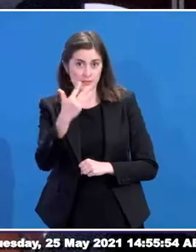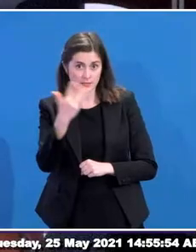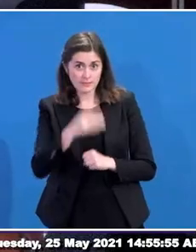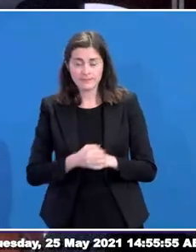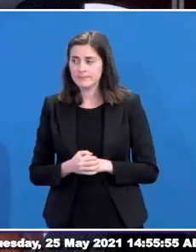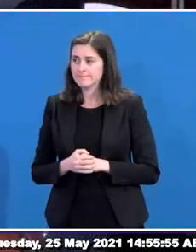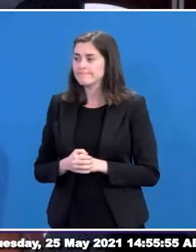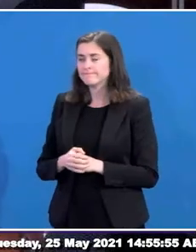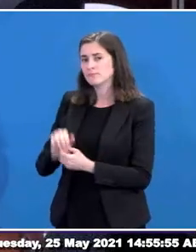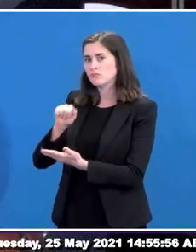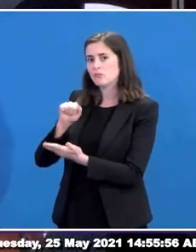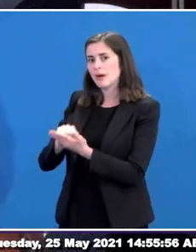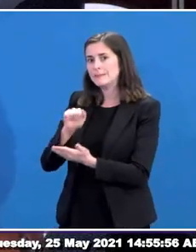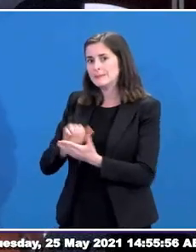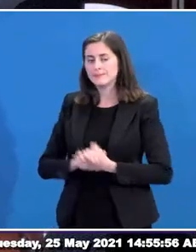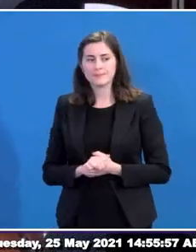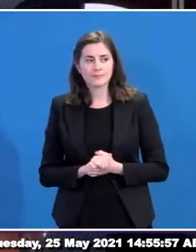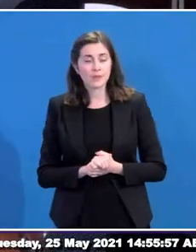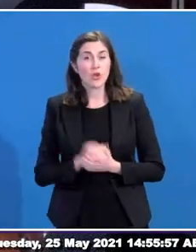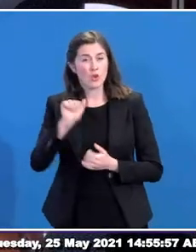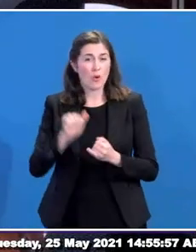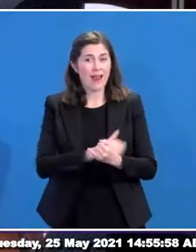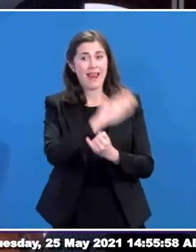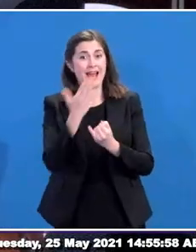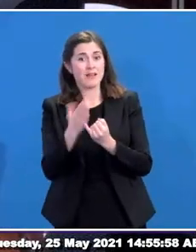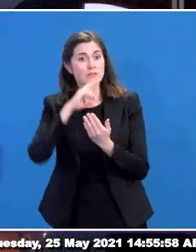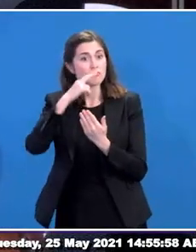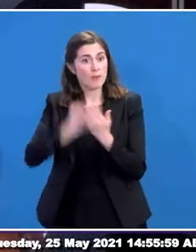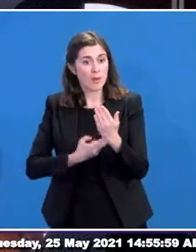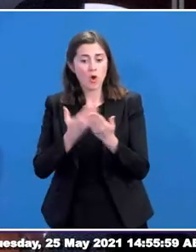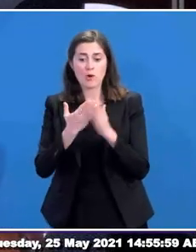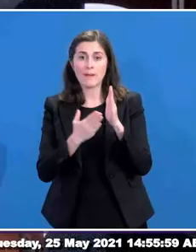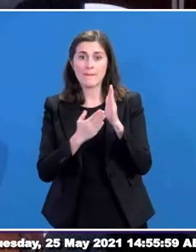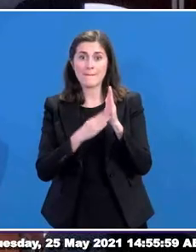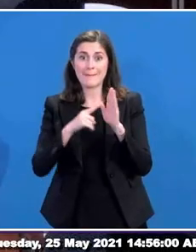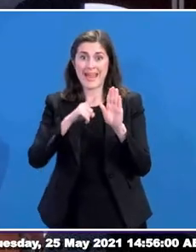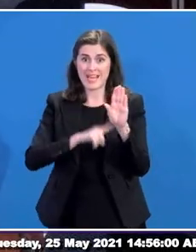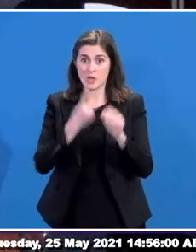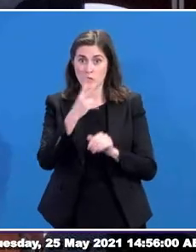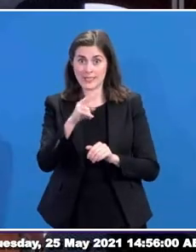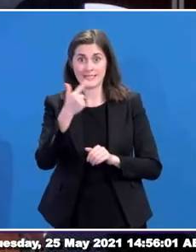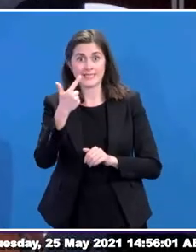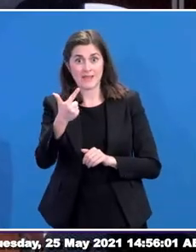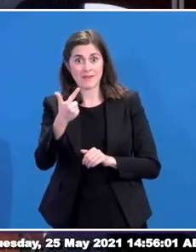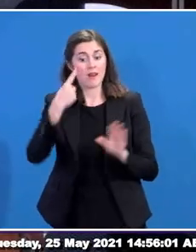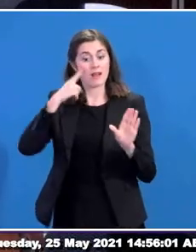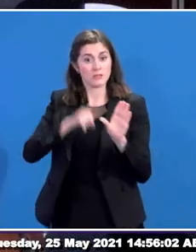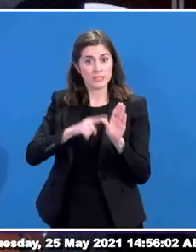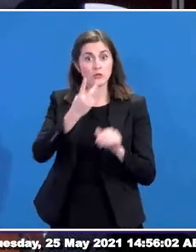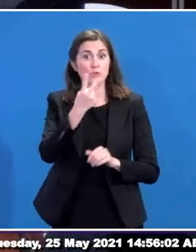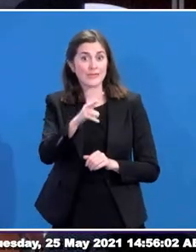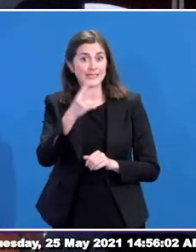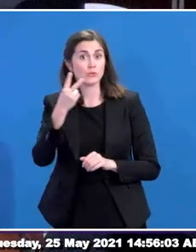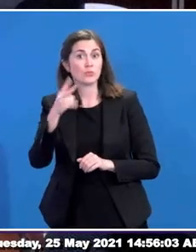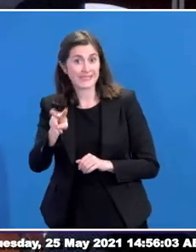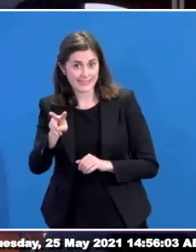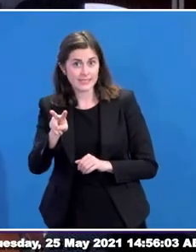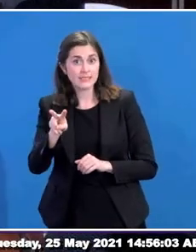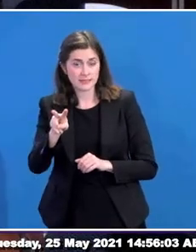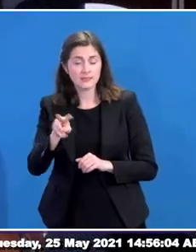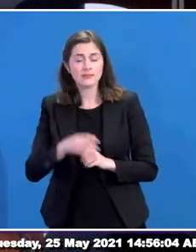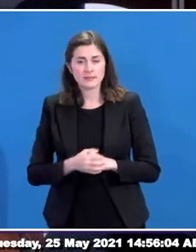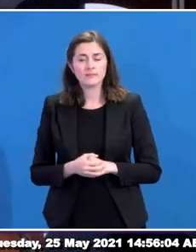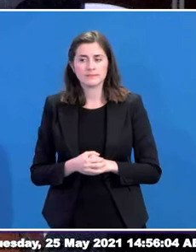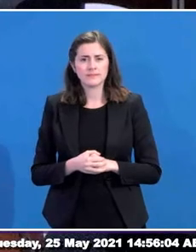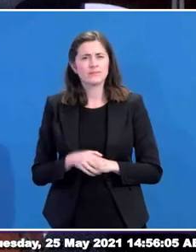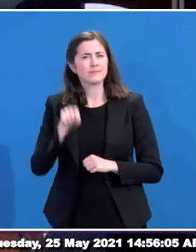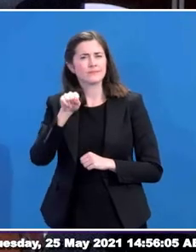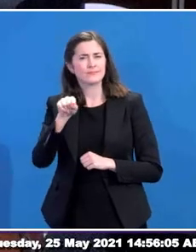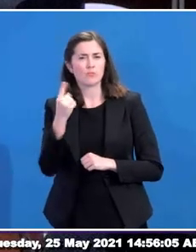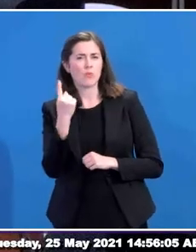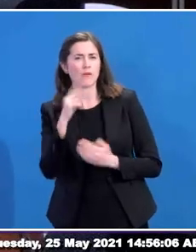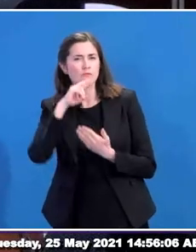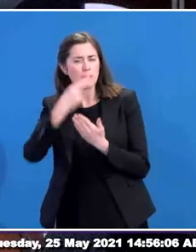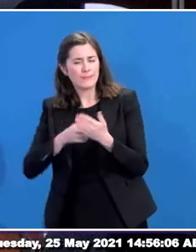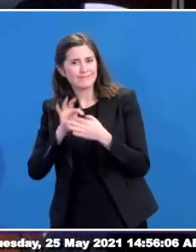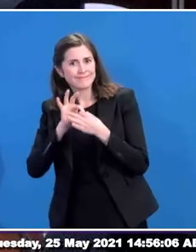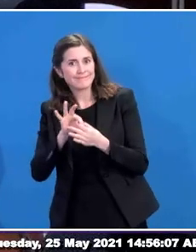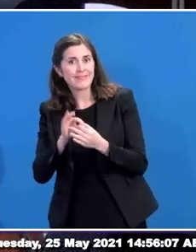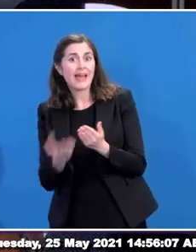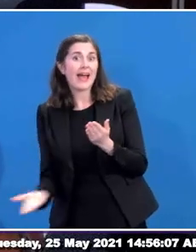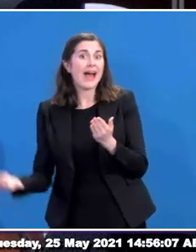The final report, which is a further allegation of assault against